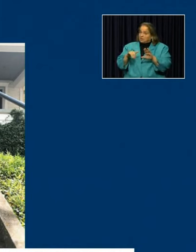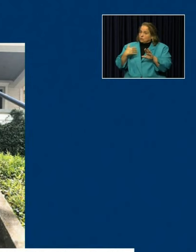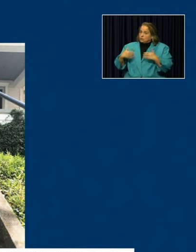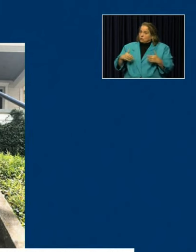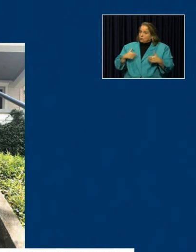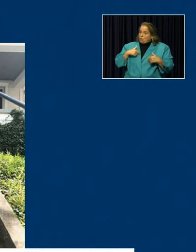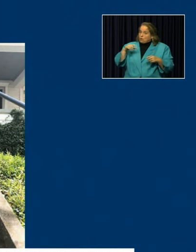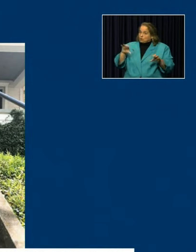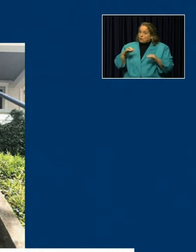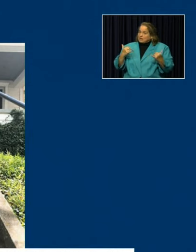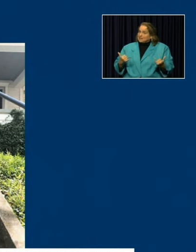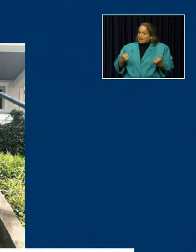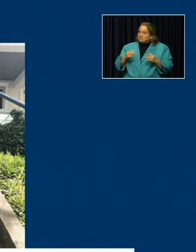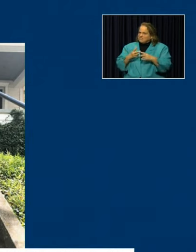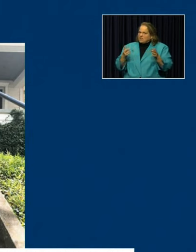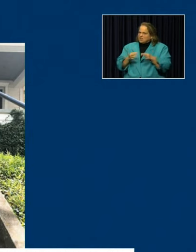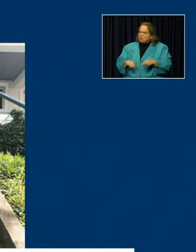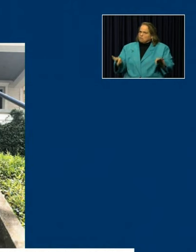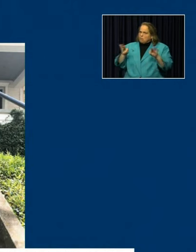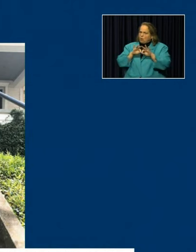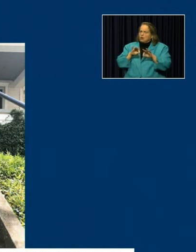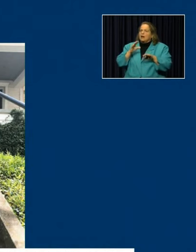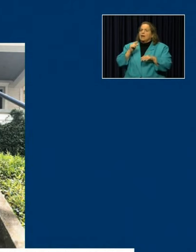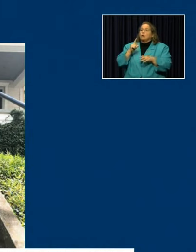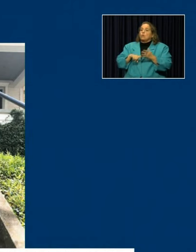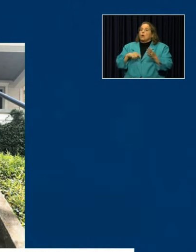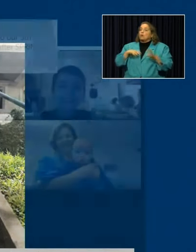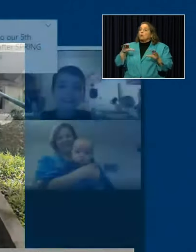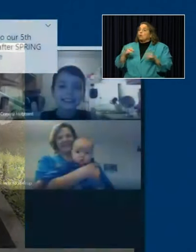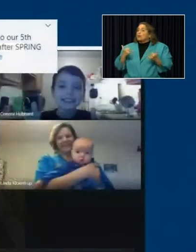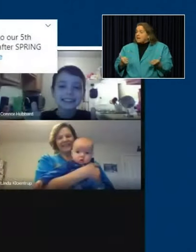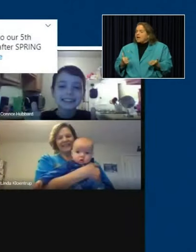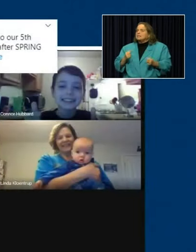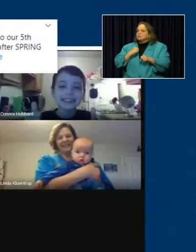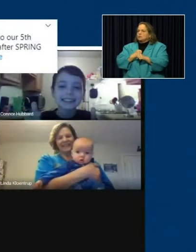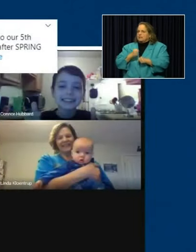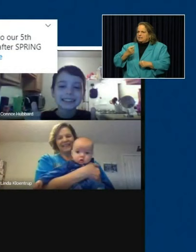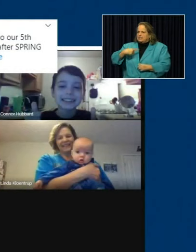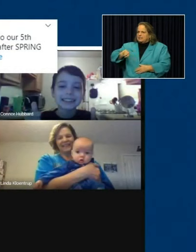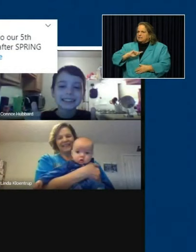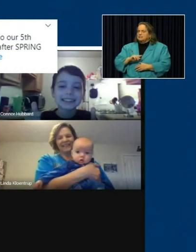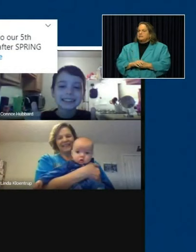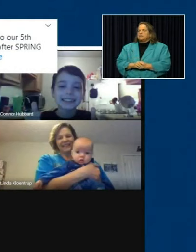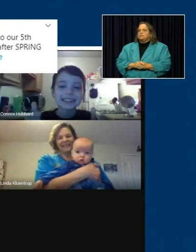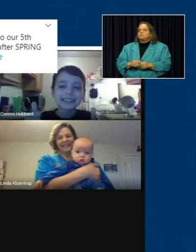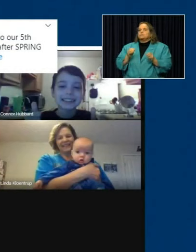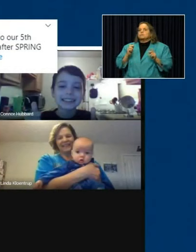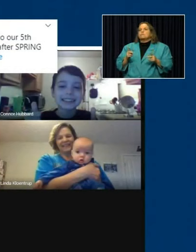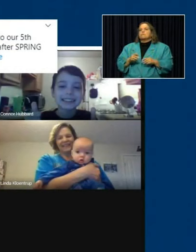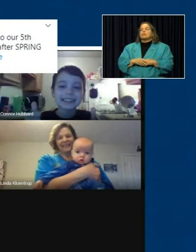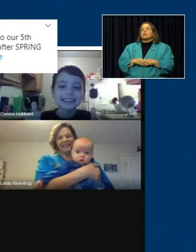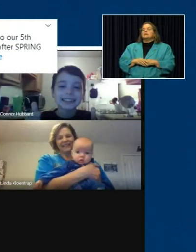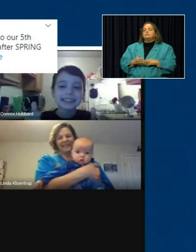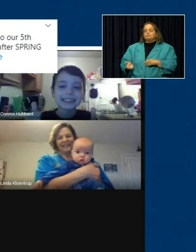ANNOYED BUT LOOK AT WHAT THEY DO. LET'S THANK THEM JUST LIKE WE'RE THANKING EVERYBODY ELSE AS WE GO FORWARD.